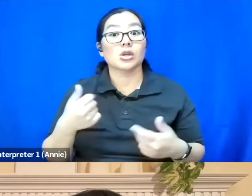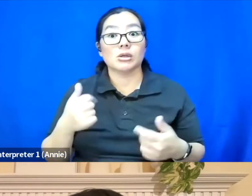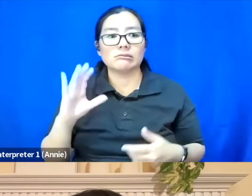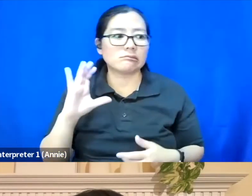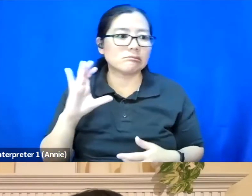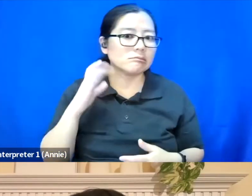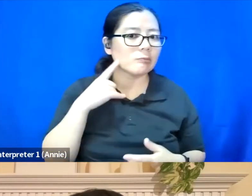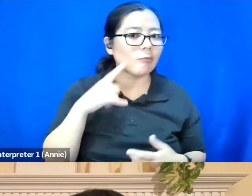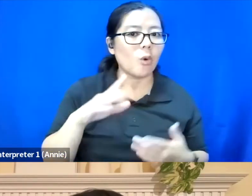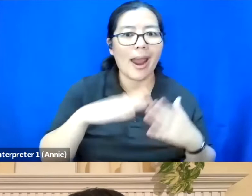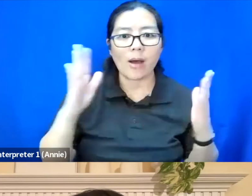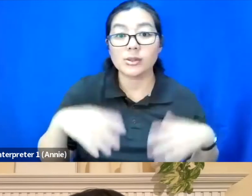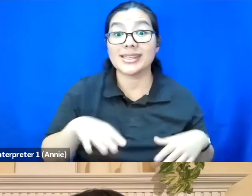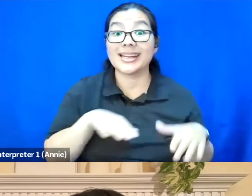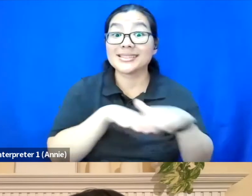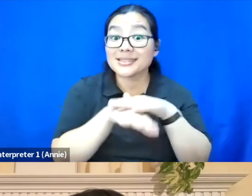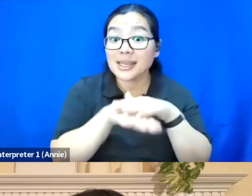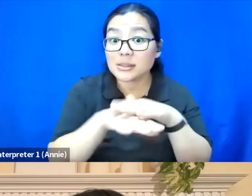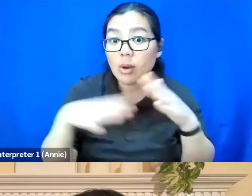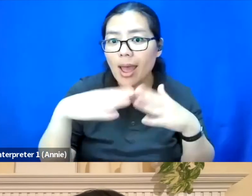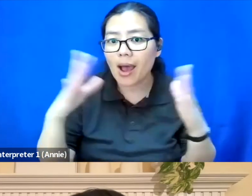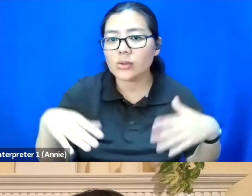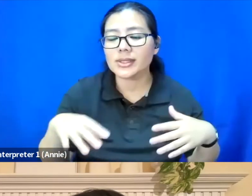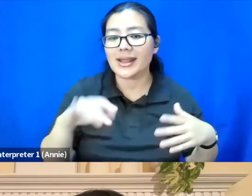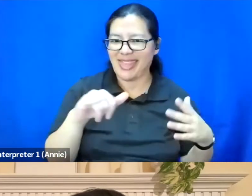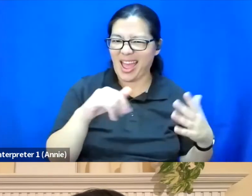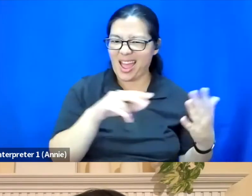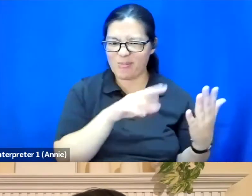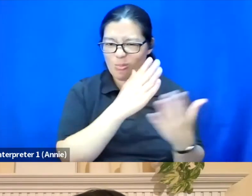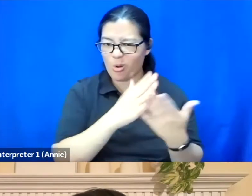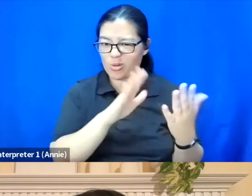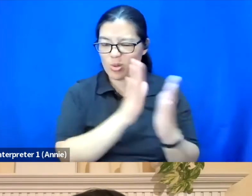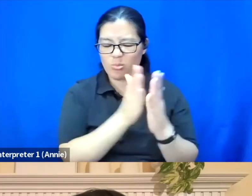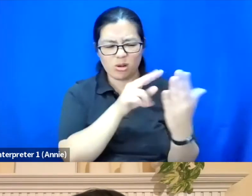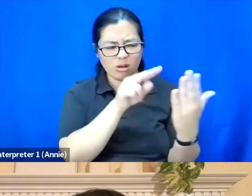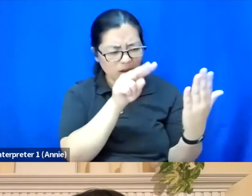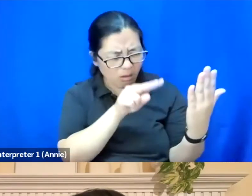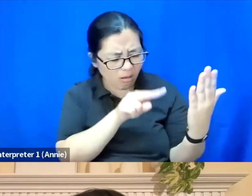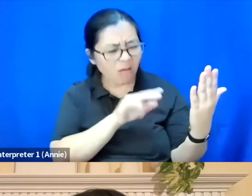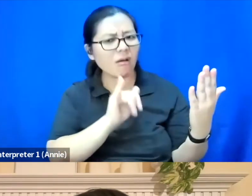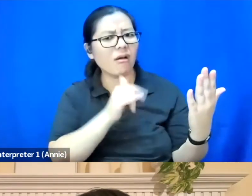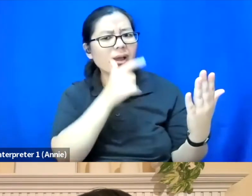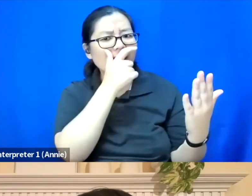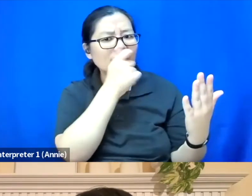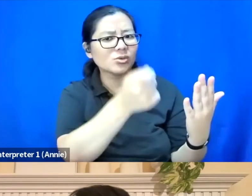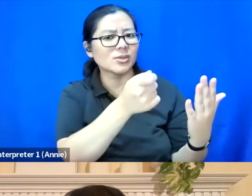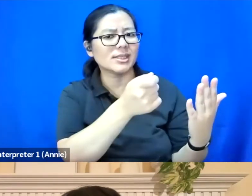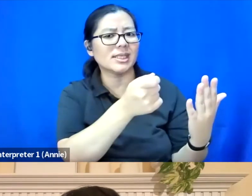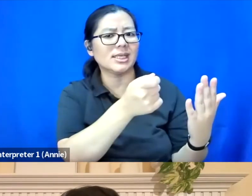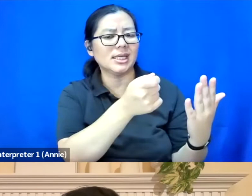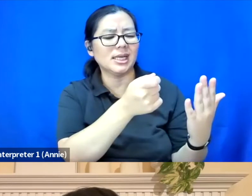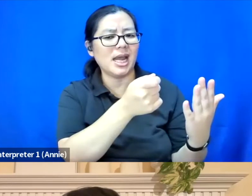And I think it's revolutionary and so exciting how she dares to be, just, like, fuck you. I'm going to change the world.